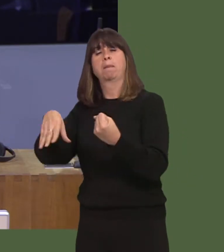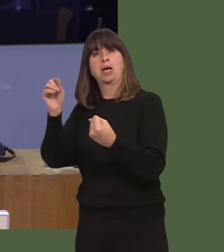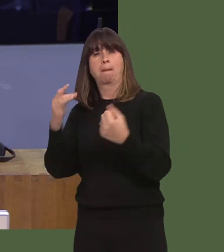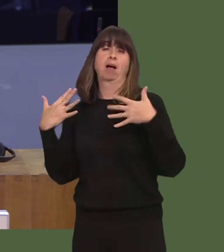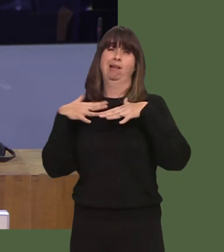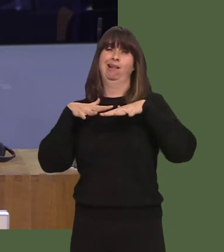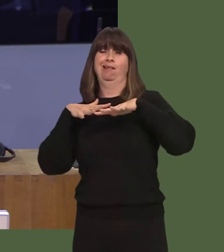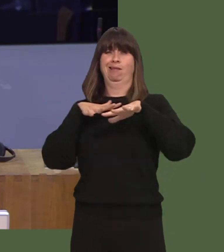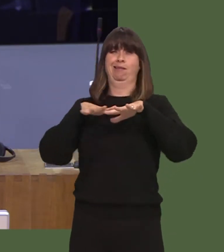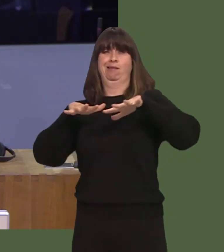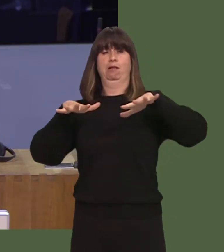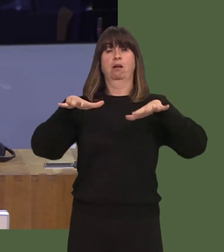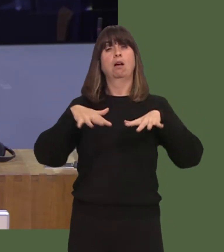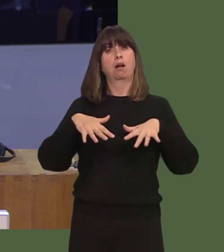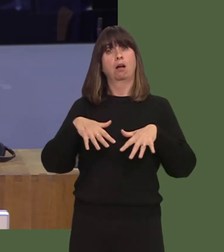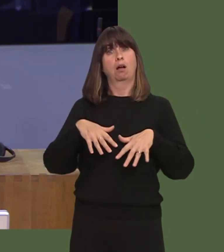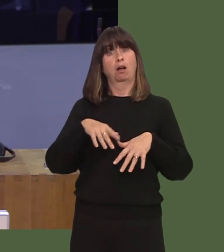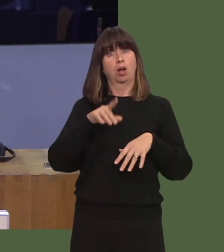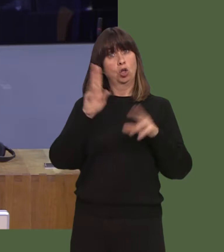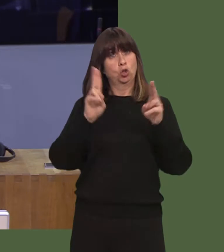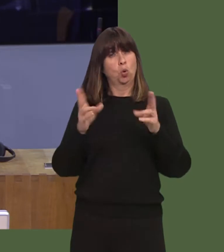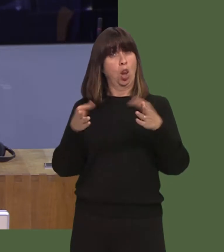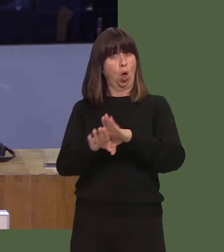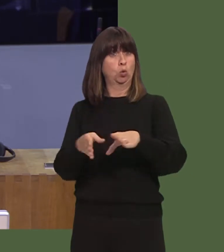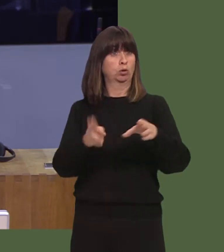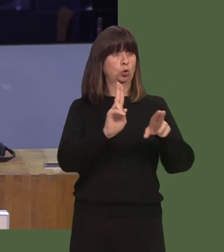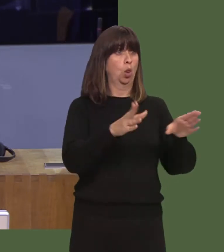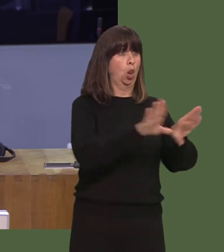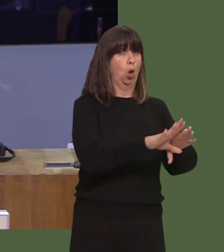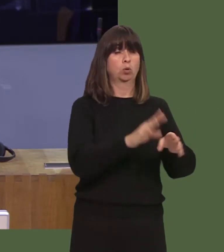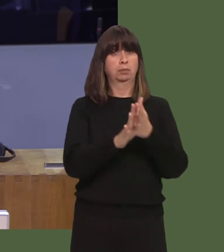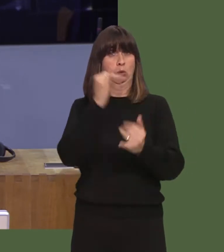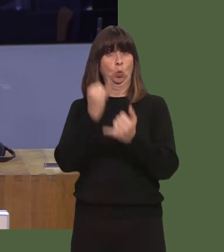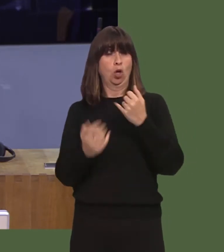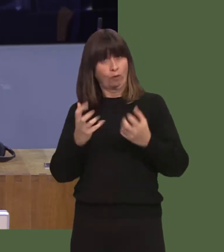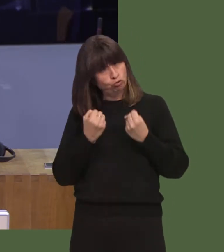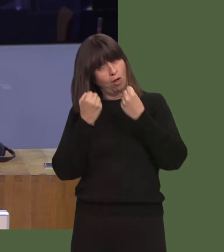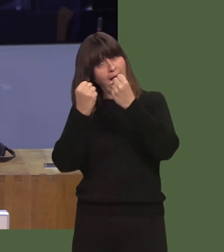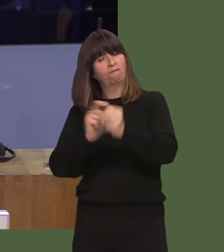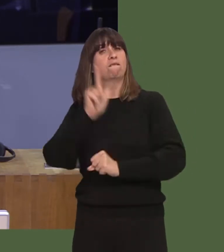I do sometimes wonder what effect your programme of school closures is having on the lengthening traffic jams.